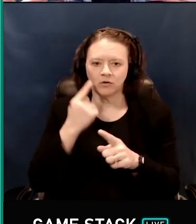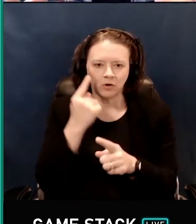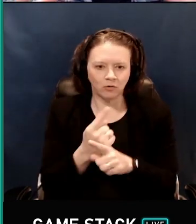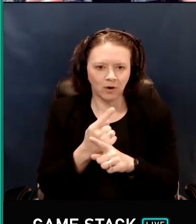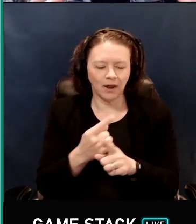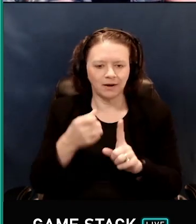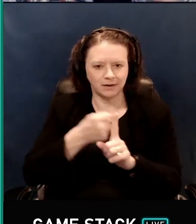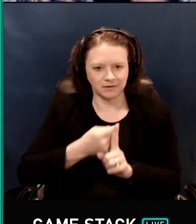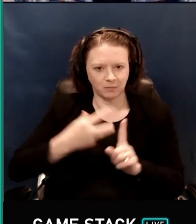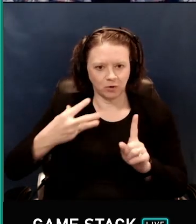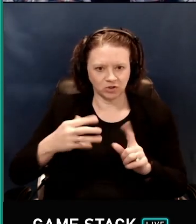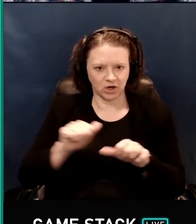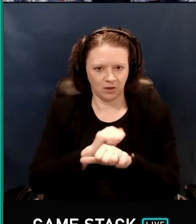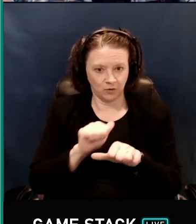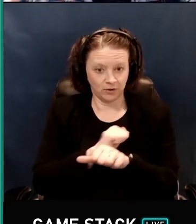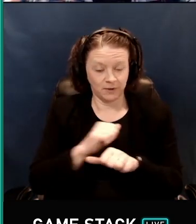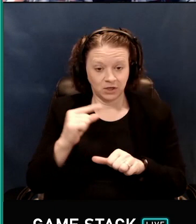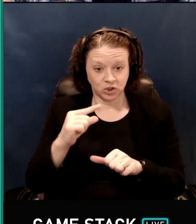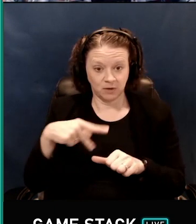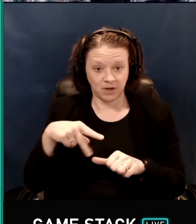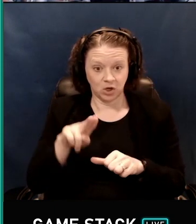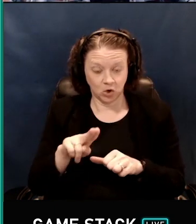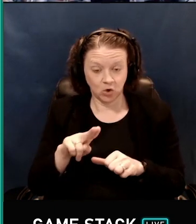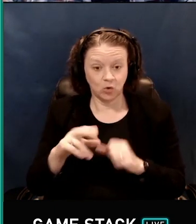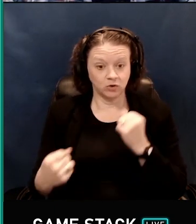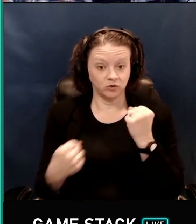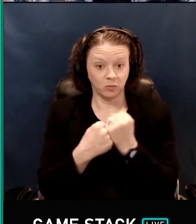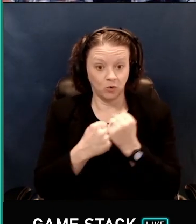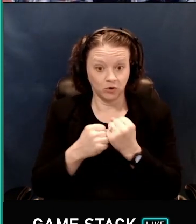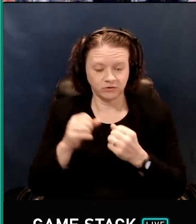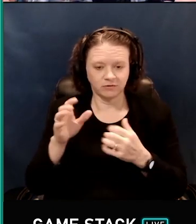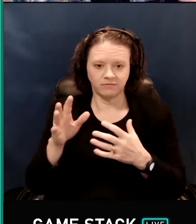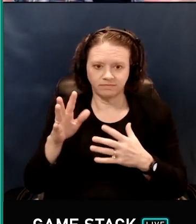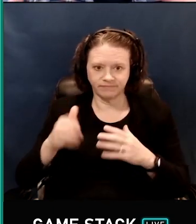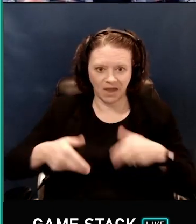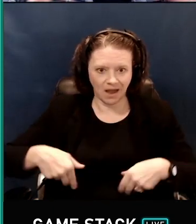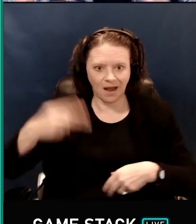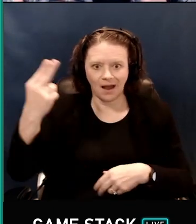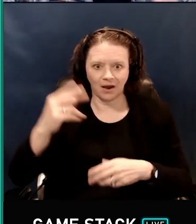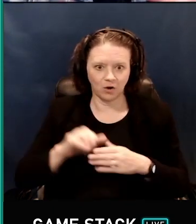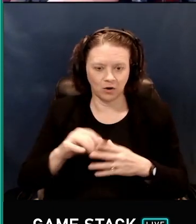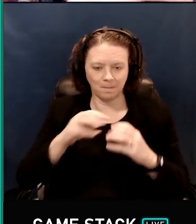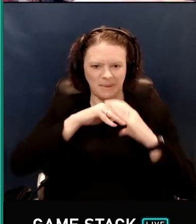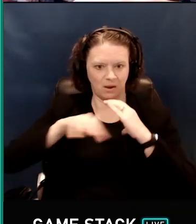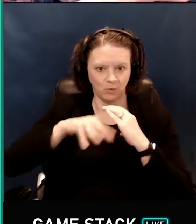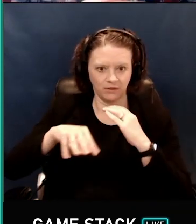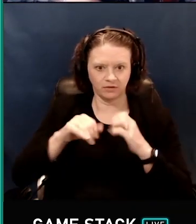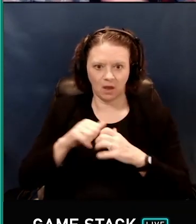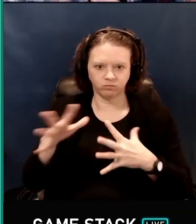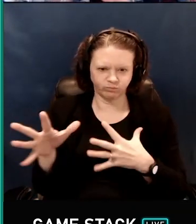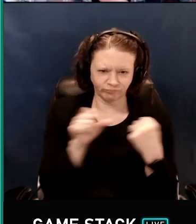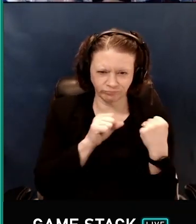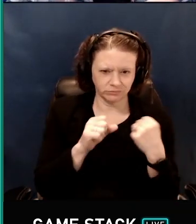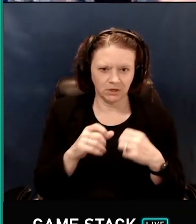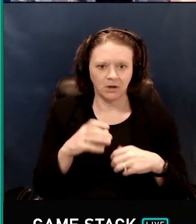the GPU actually supports for higher bandwidths, for decompression. Key for both scenarios of test streaming and